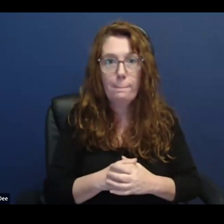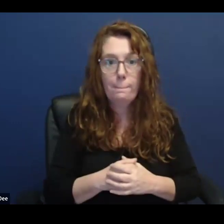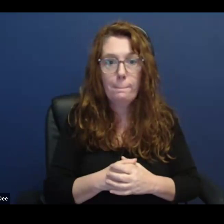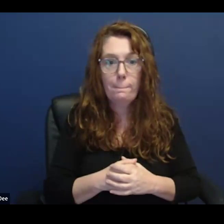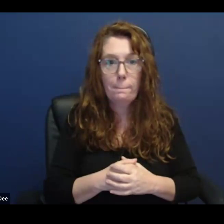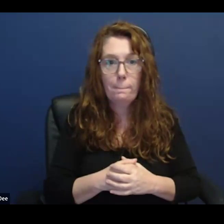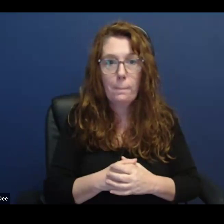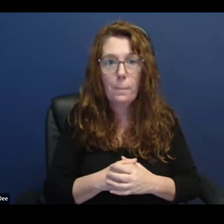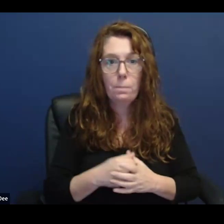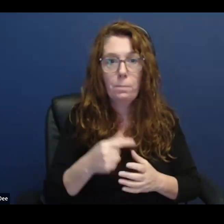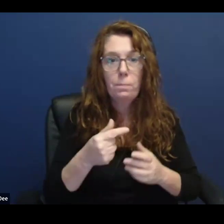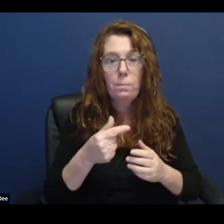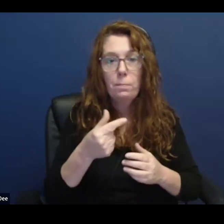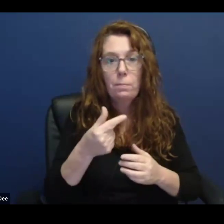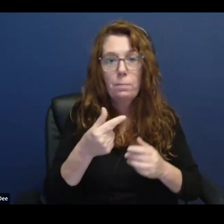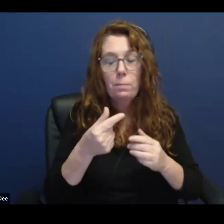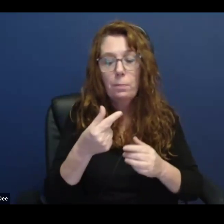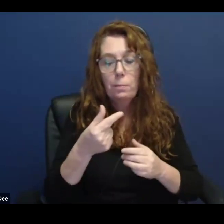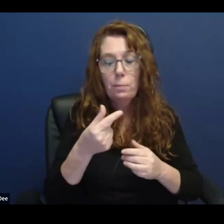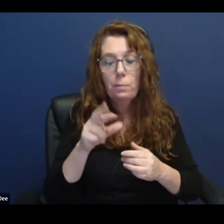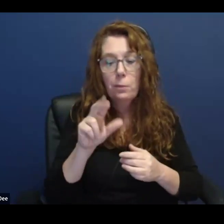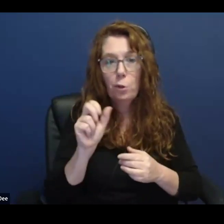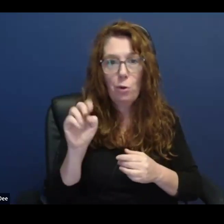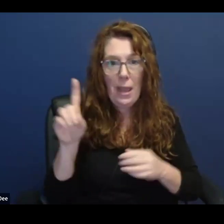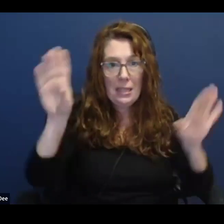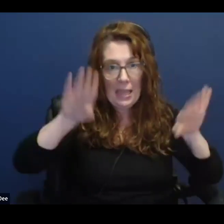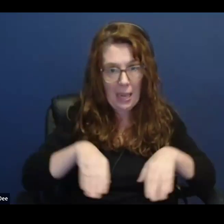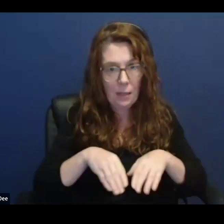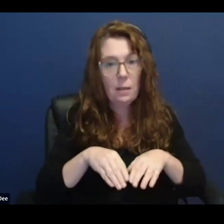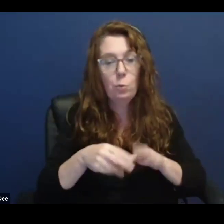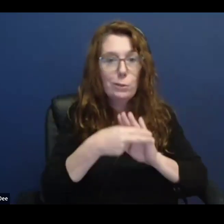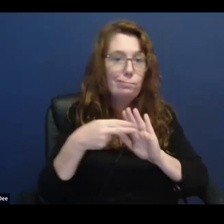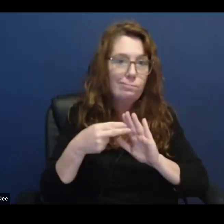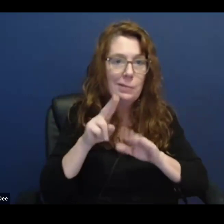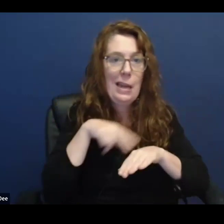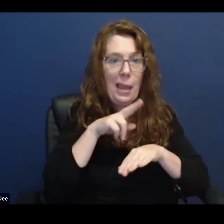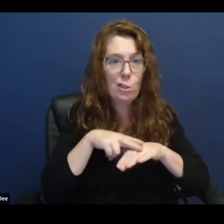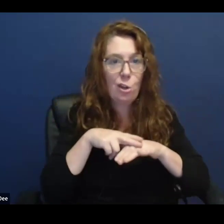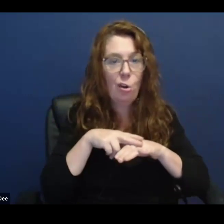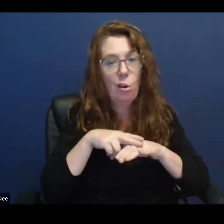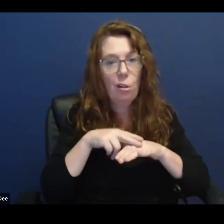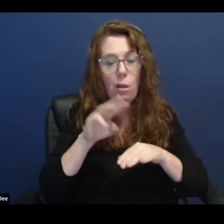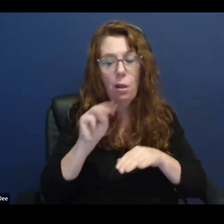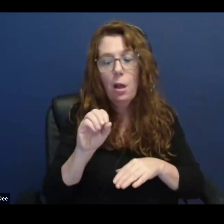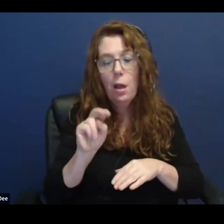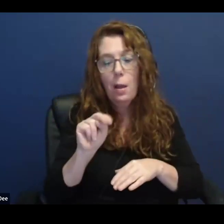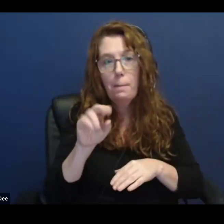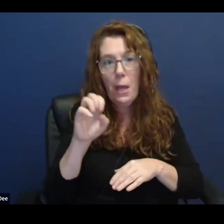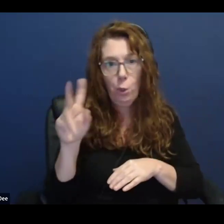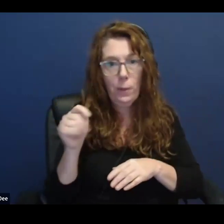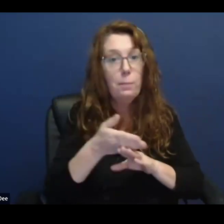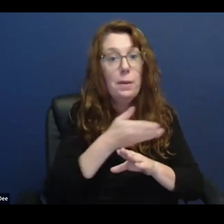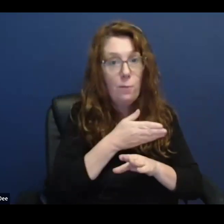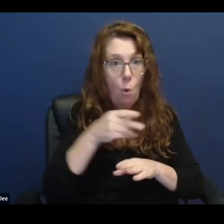the Grand Canyon, was designated as a national monument prior to becoming a national park. It